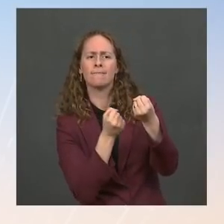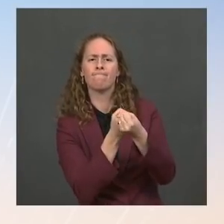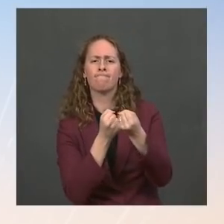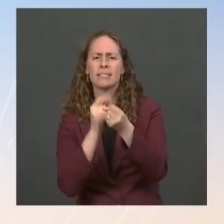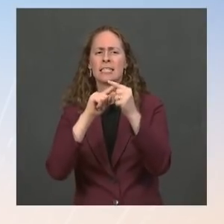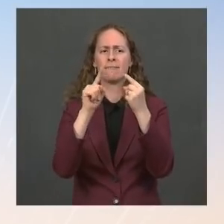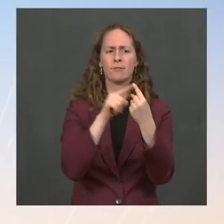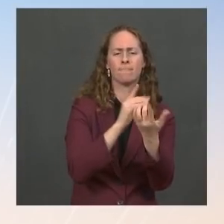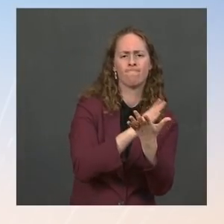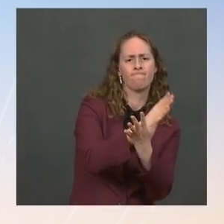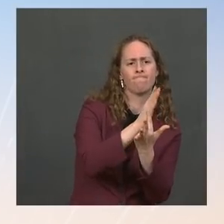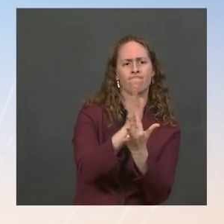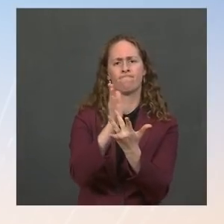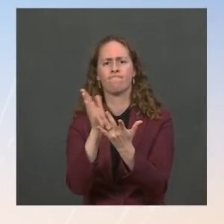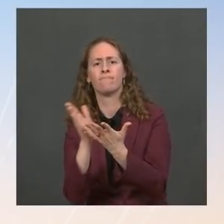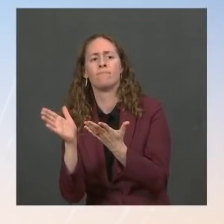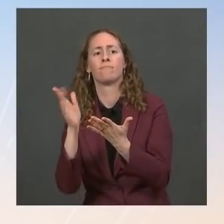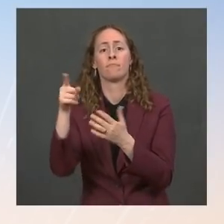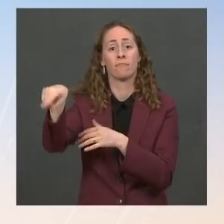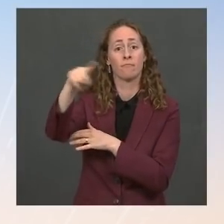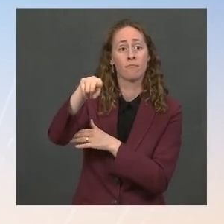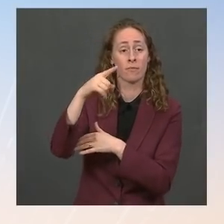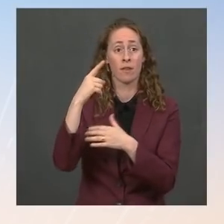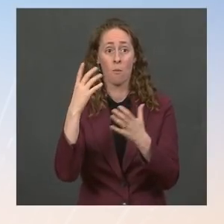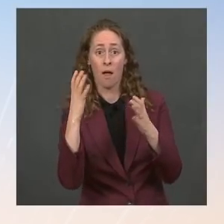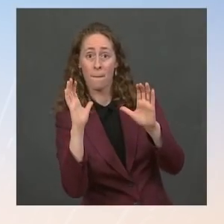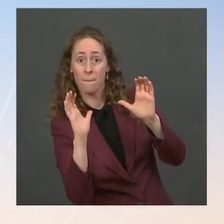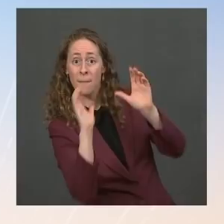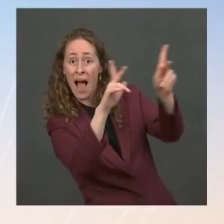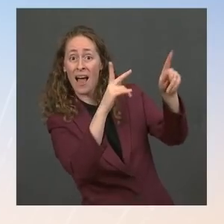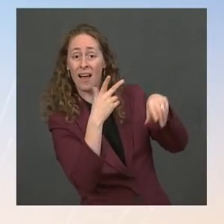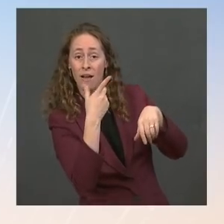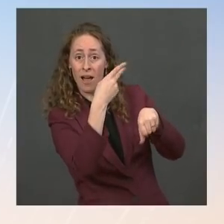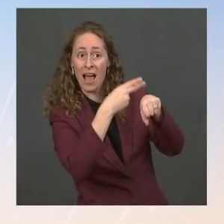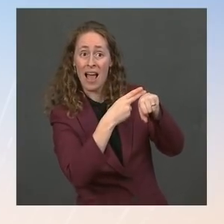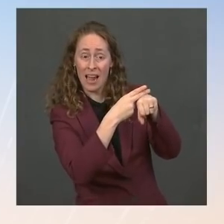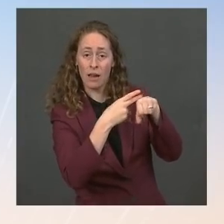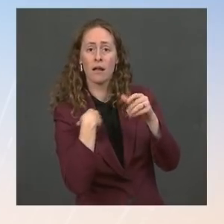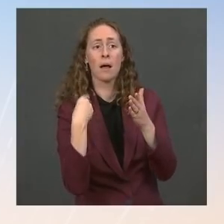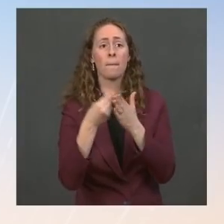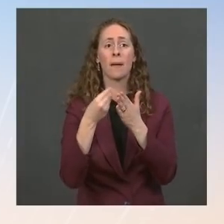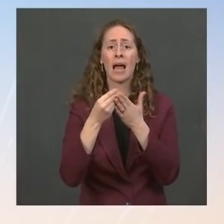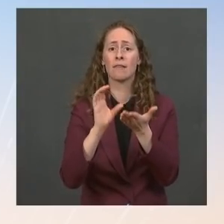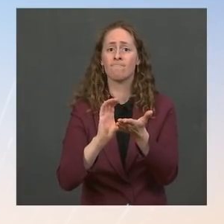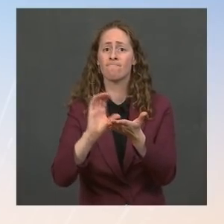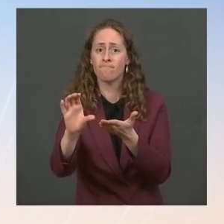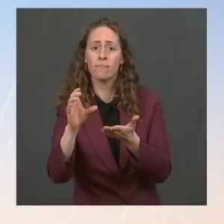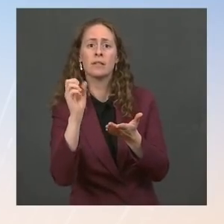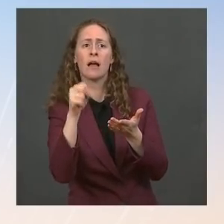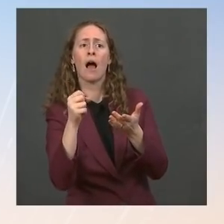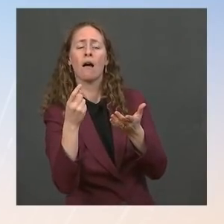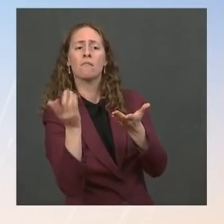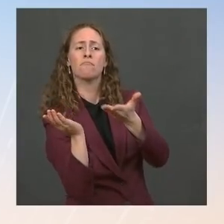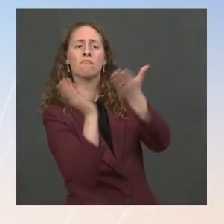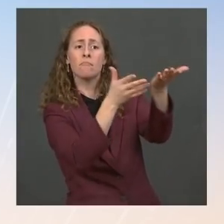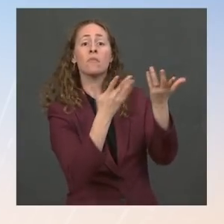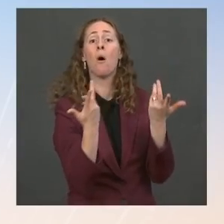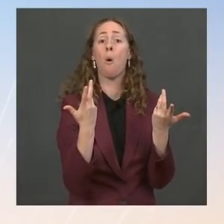as individuals are going back to Haiti, to provide a range of financial assistance, to provide a range of technical assistance. That is ongoing.